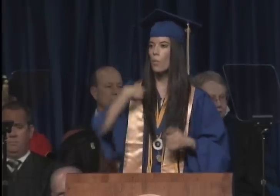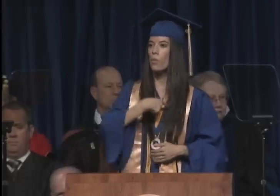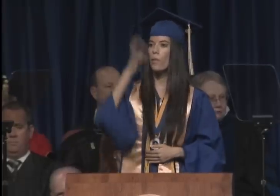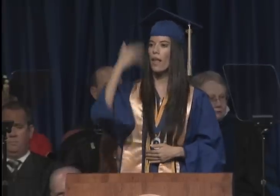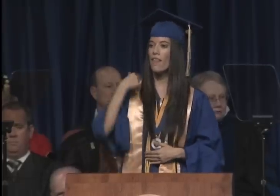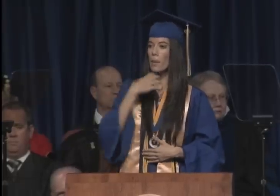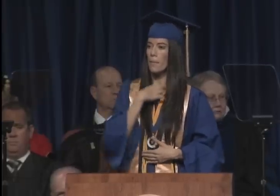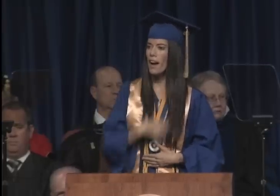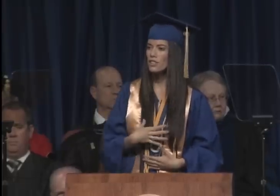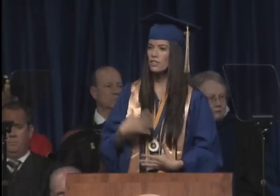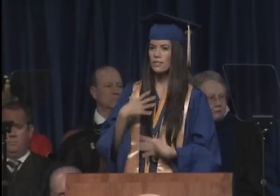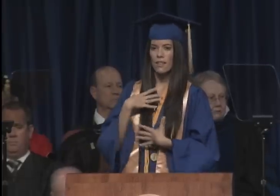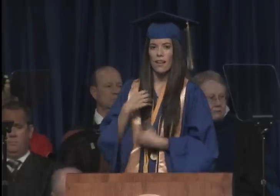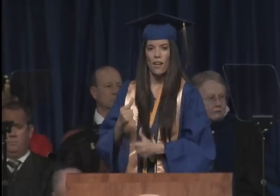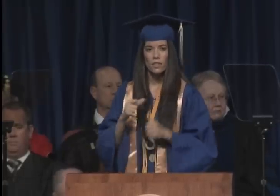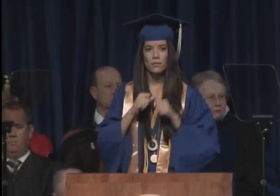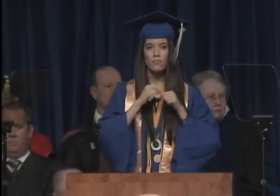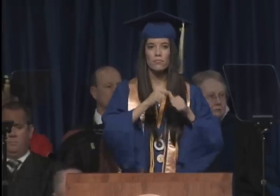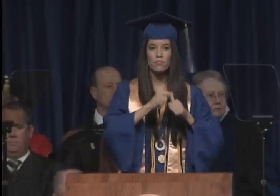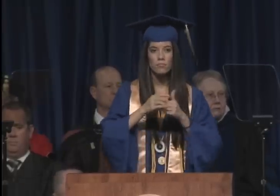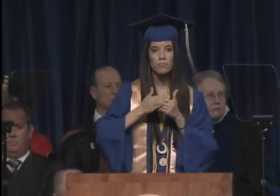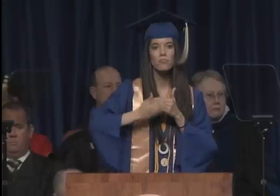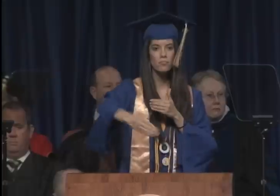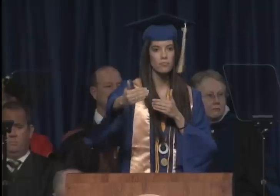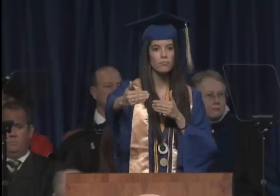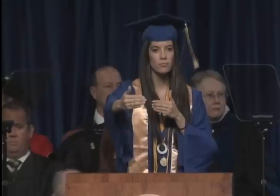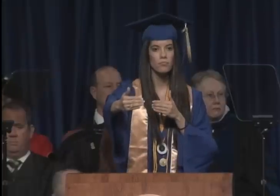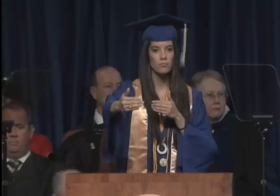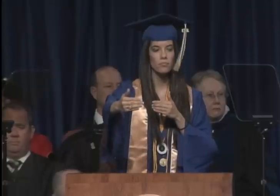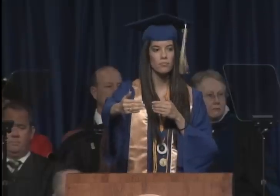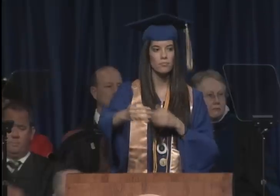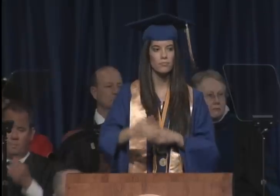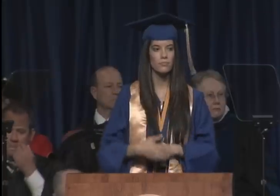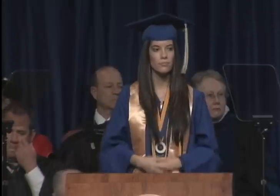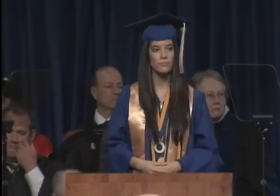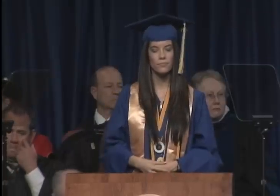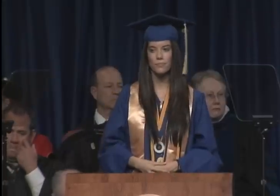Gallaudet opened the door, but we entered it.